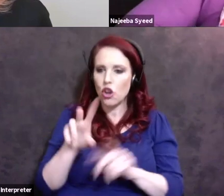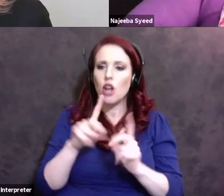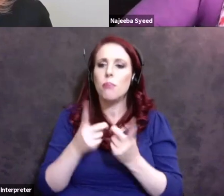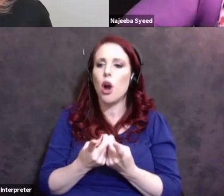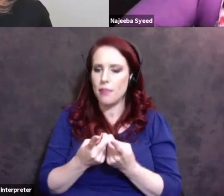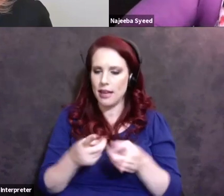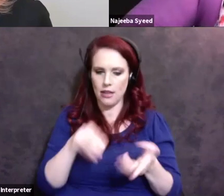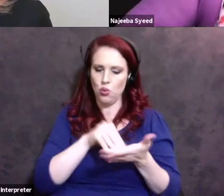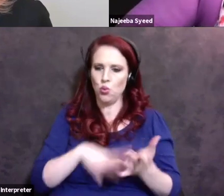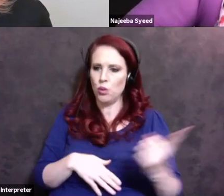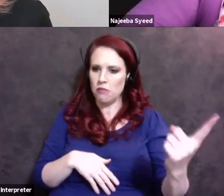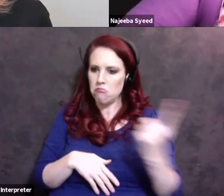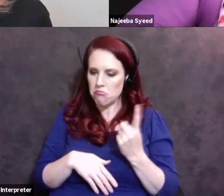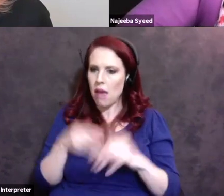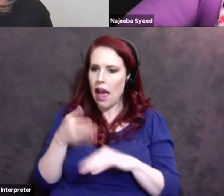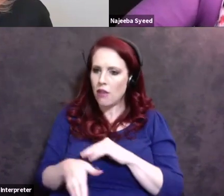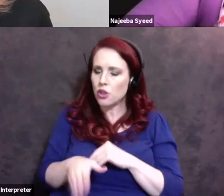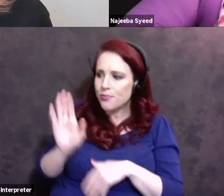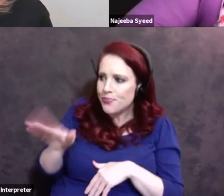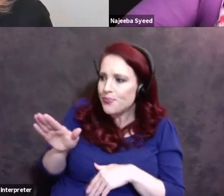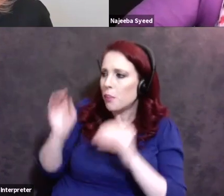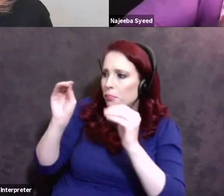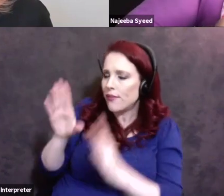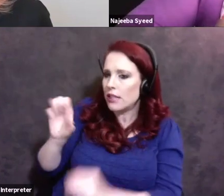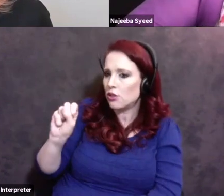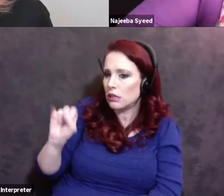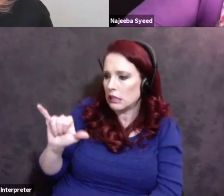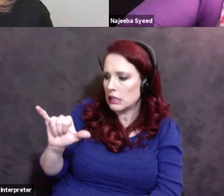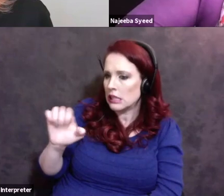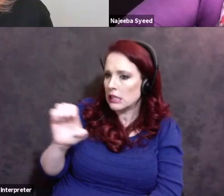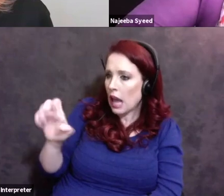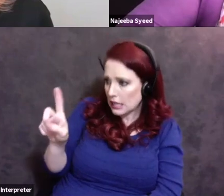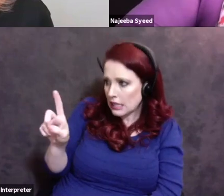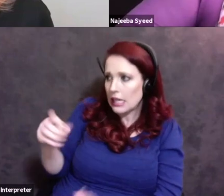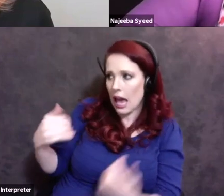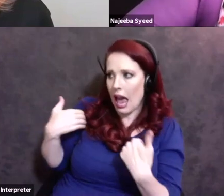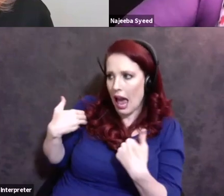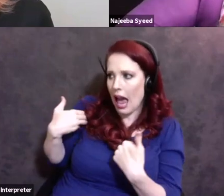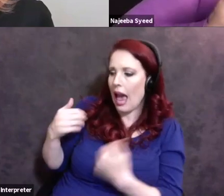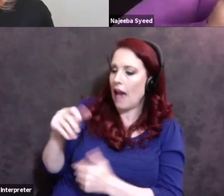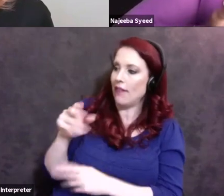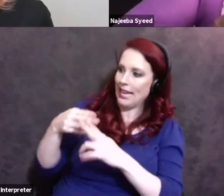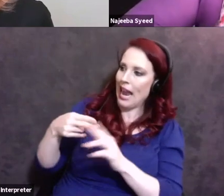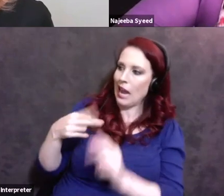Professor Syeed I want you to know I have a Muslim sounding name and I don't use it